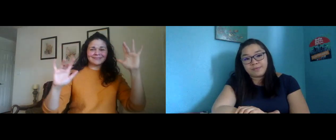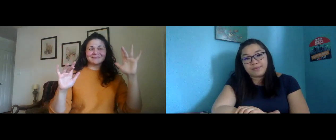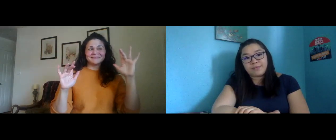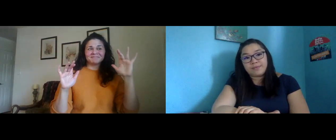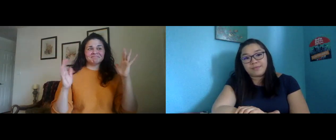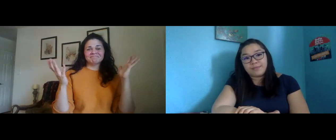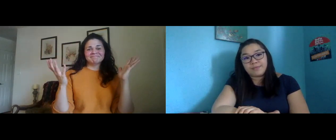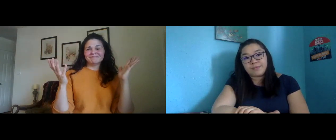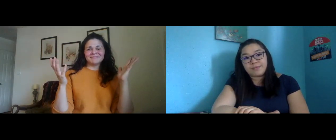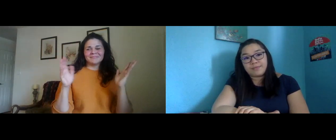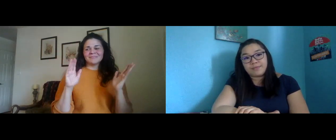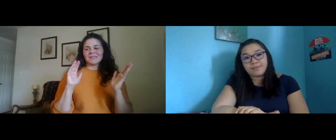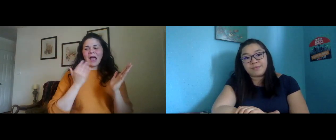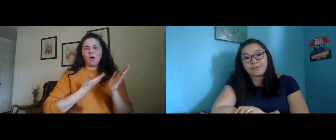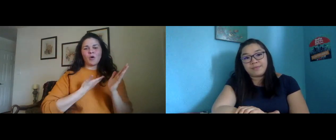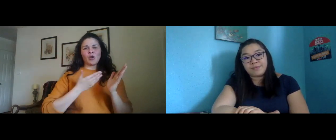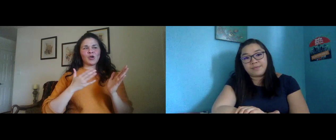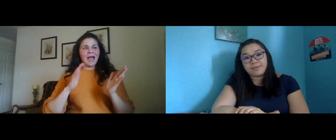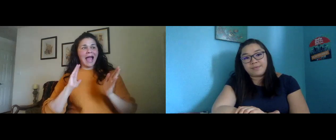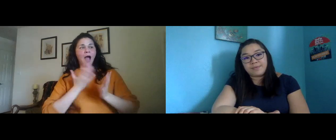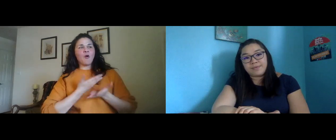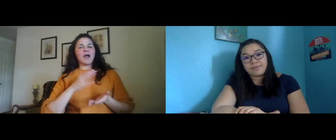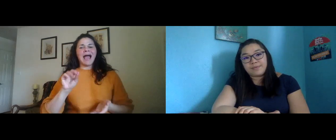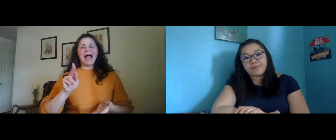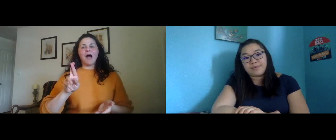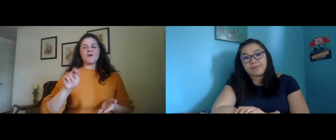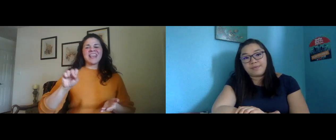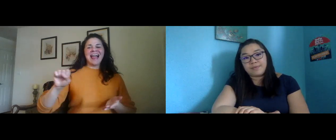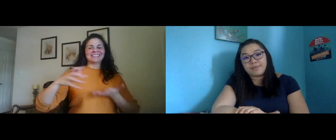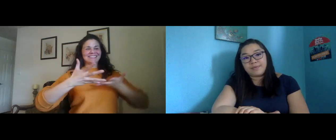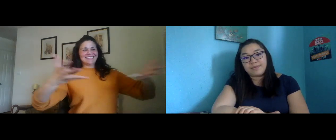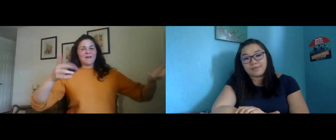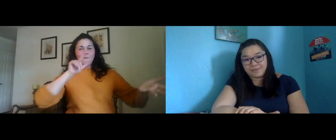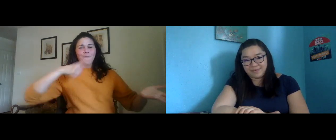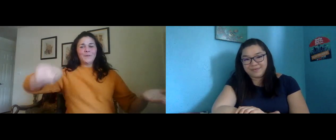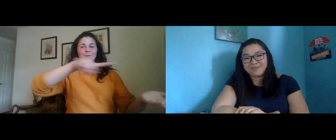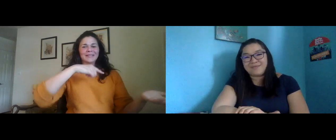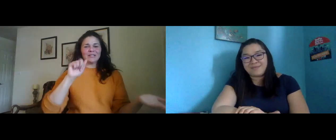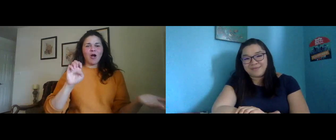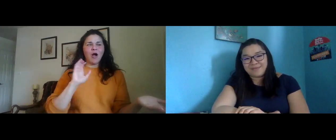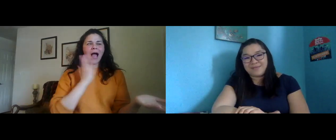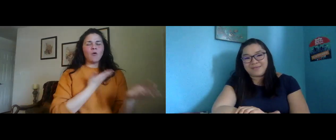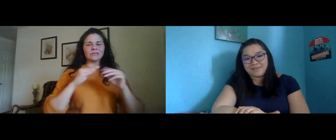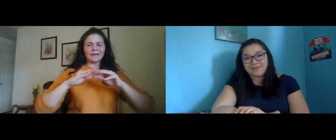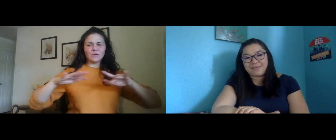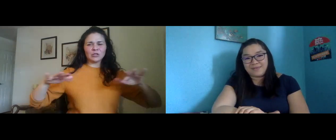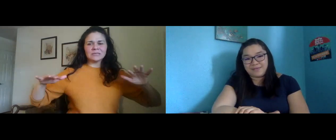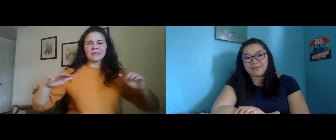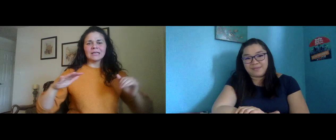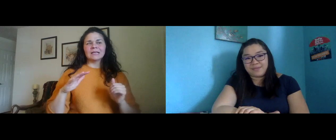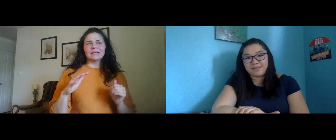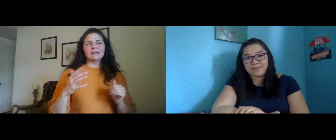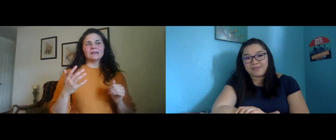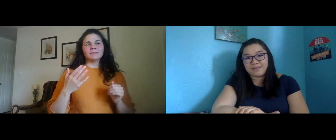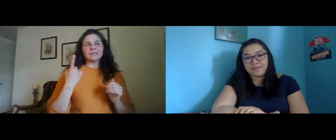our OURNESS, who we are, our diversity.